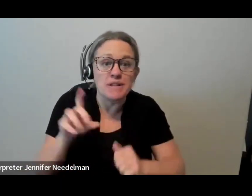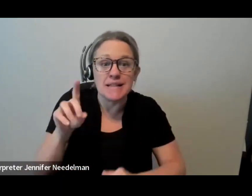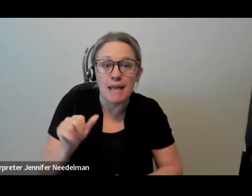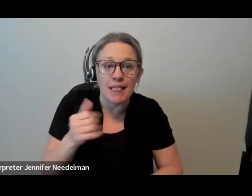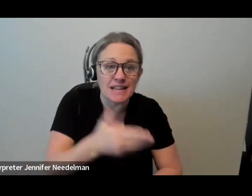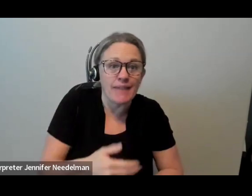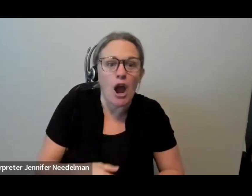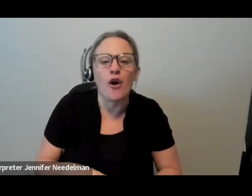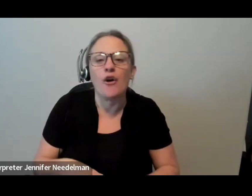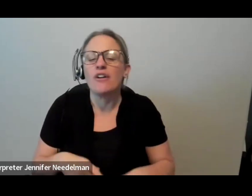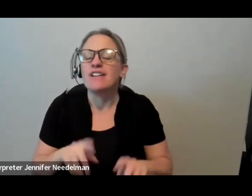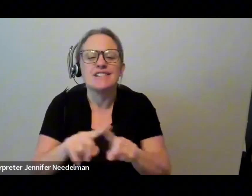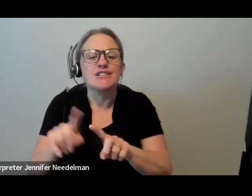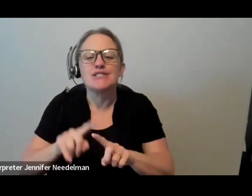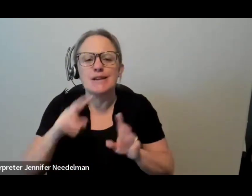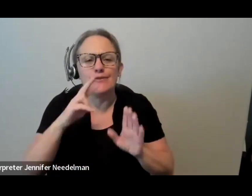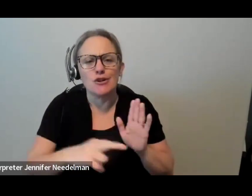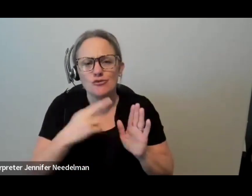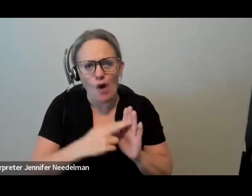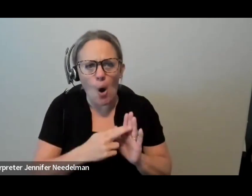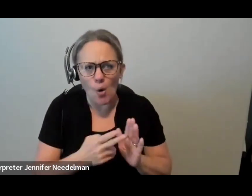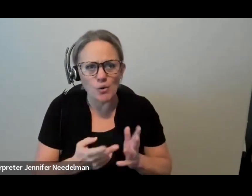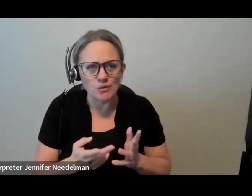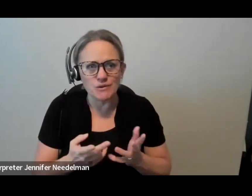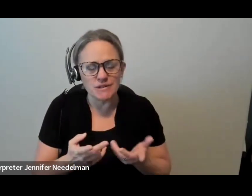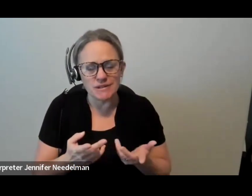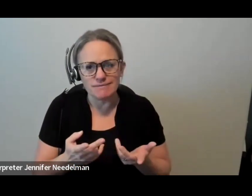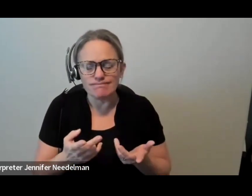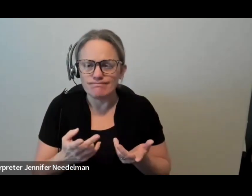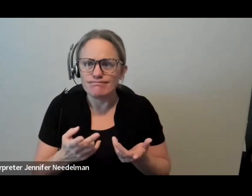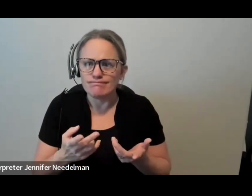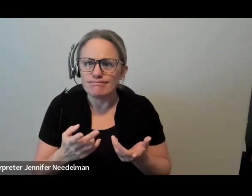I think there's all these roles that totally play a small piece of the pie,